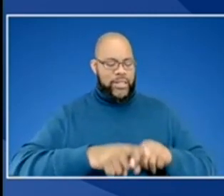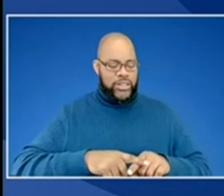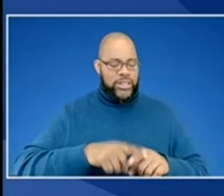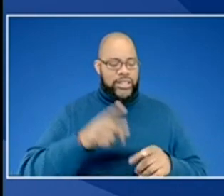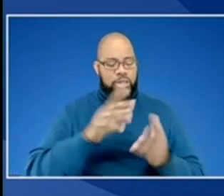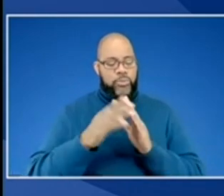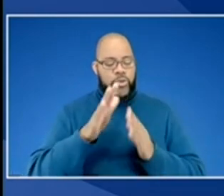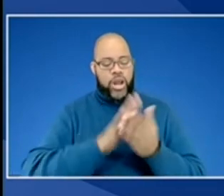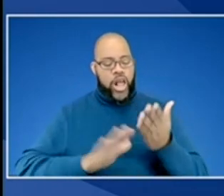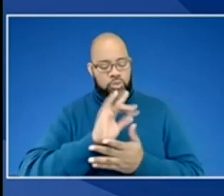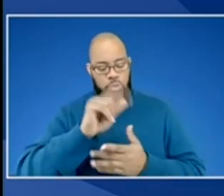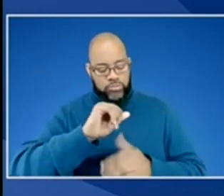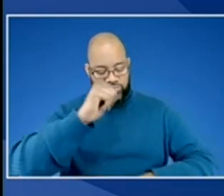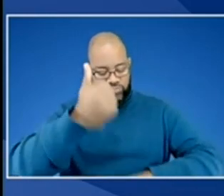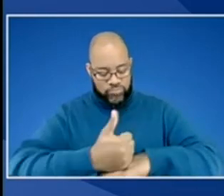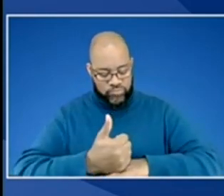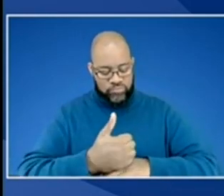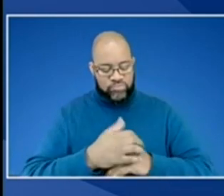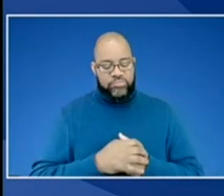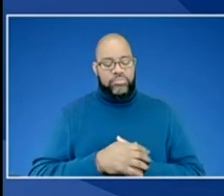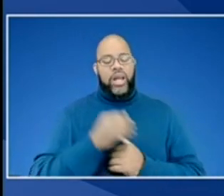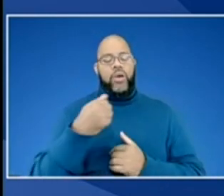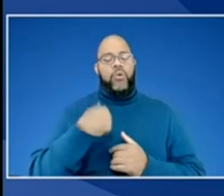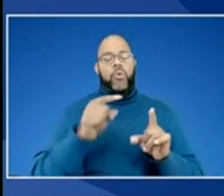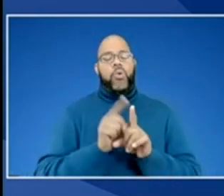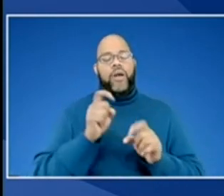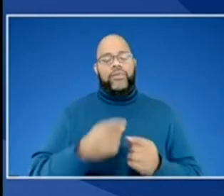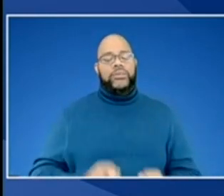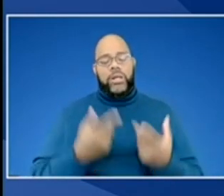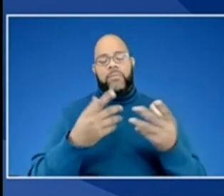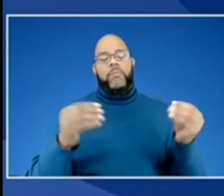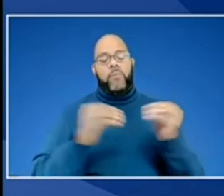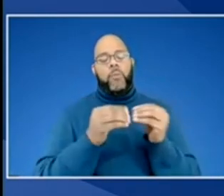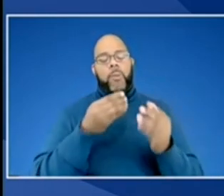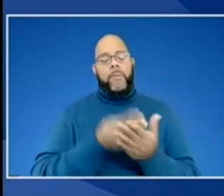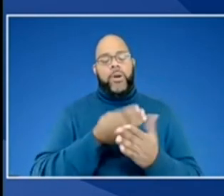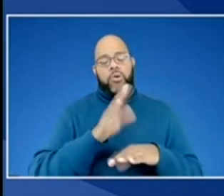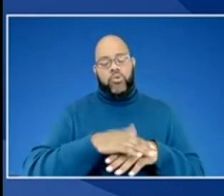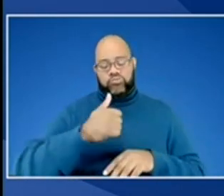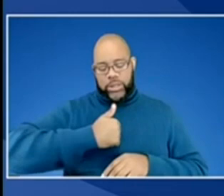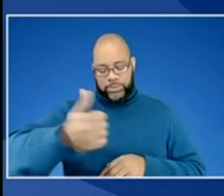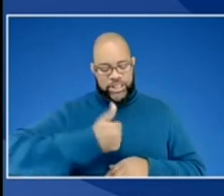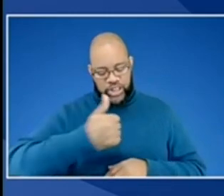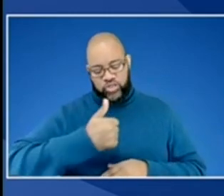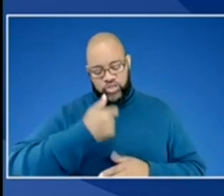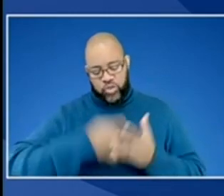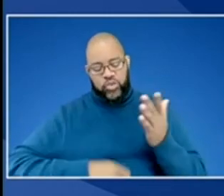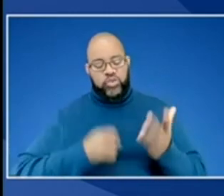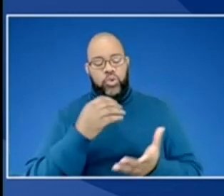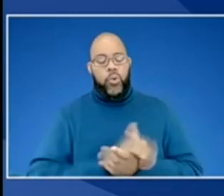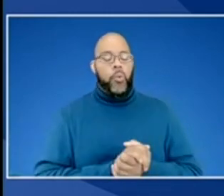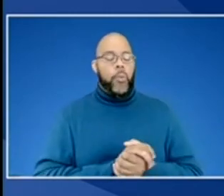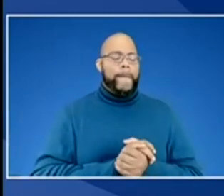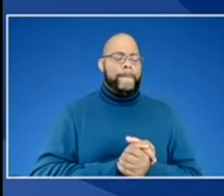is located. And we also have to spend much more money on transportation costs. And so all of these things are not